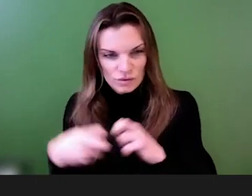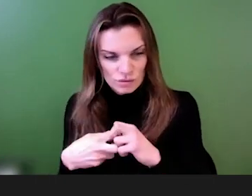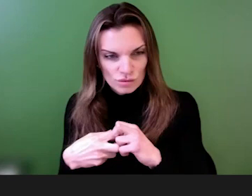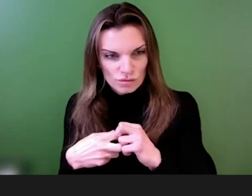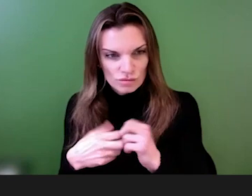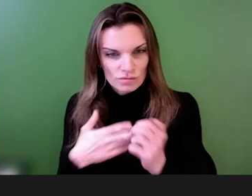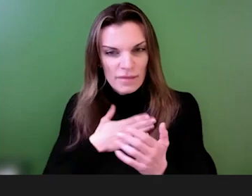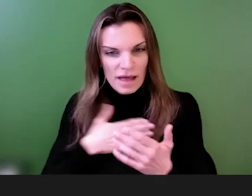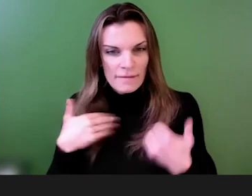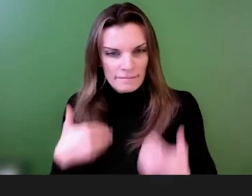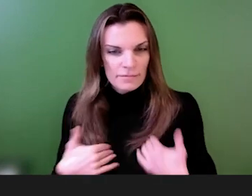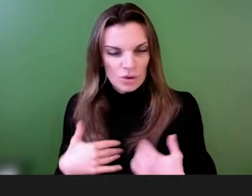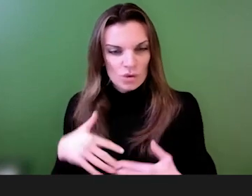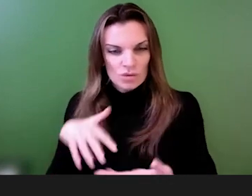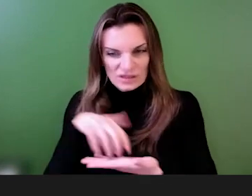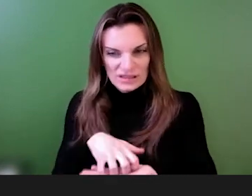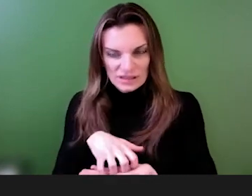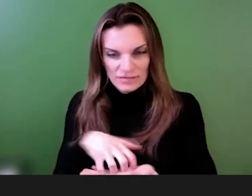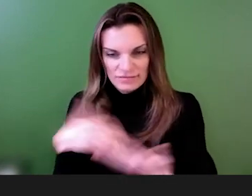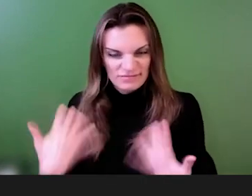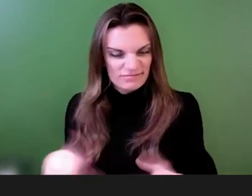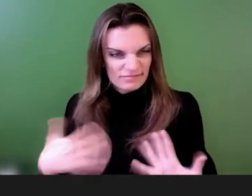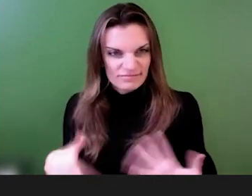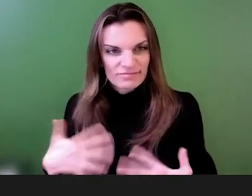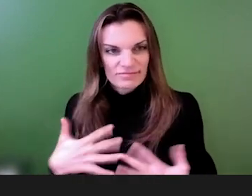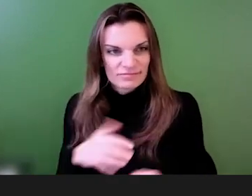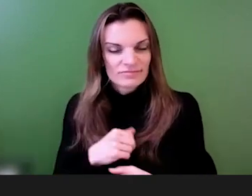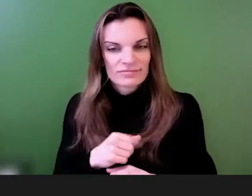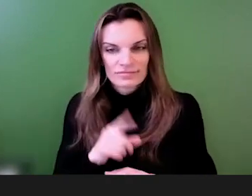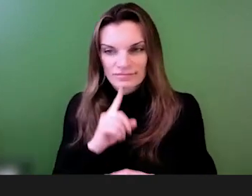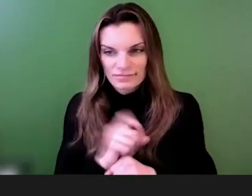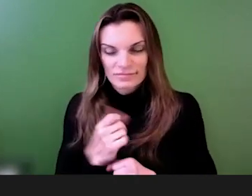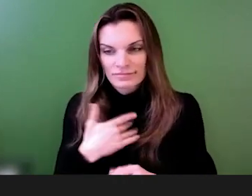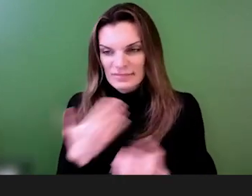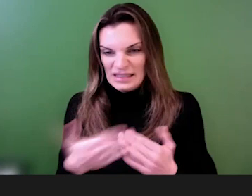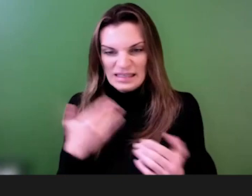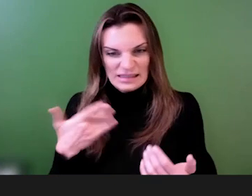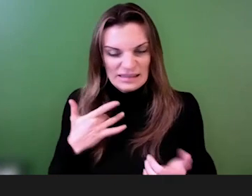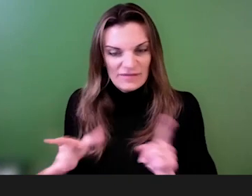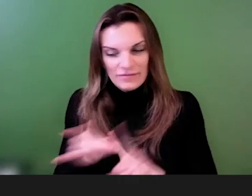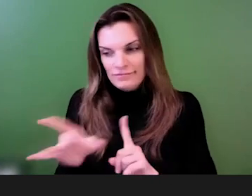immune system is just in the toilet. Like I literally get sick every single week. There